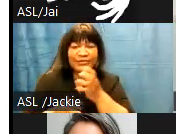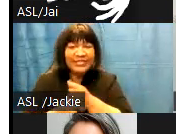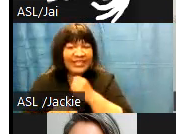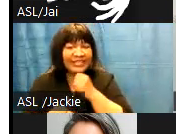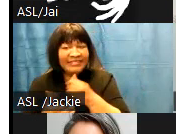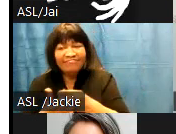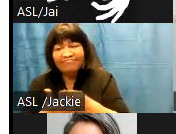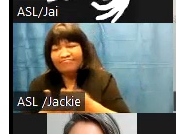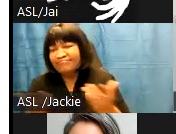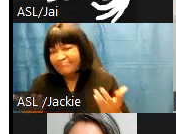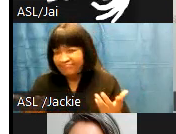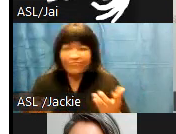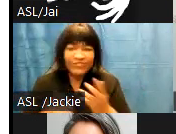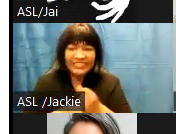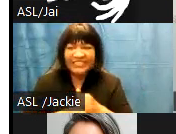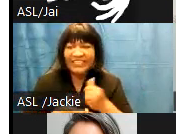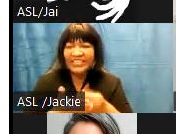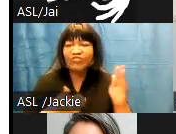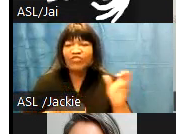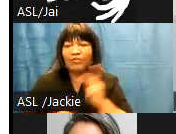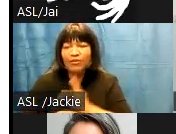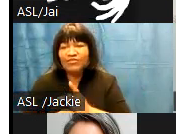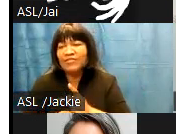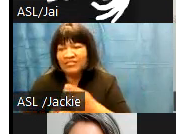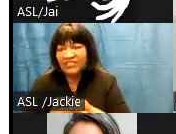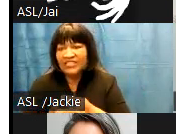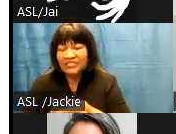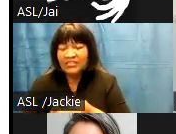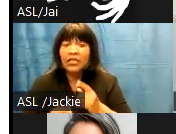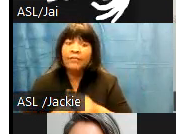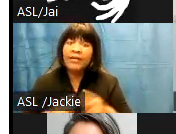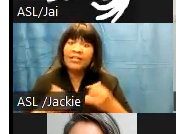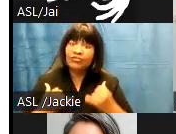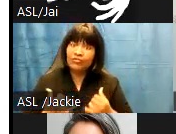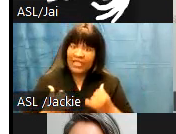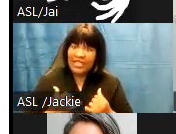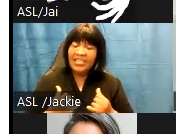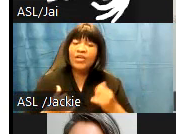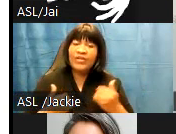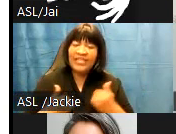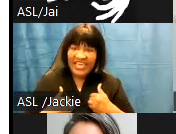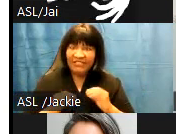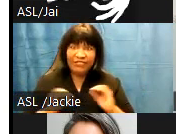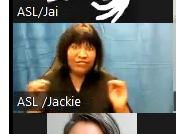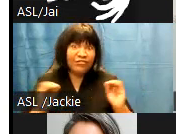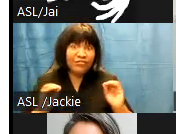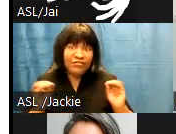and who might not be receiving funds. But to date, we have zero full requests.